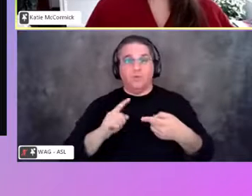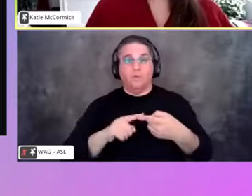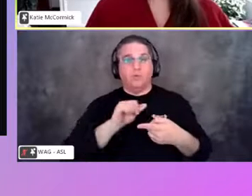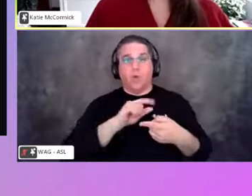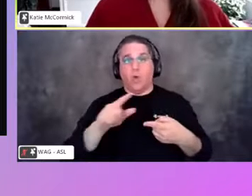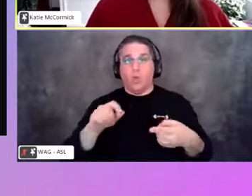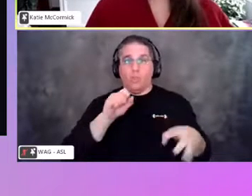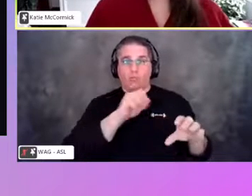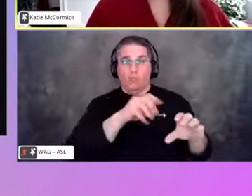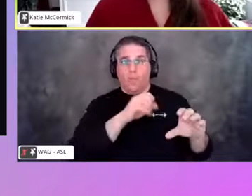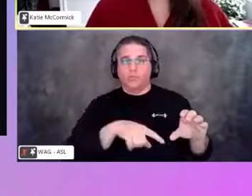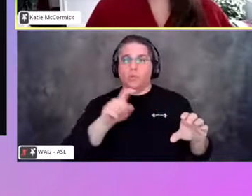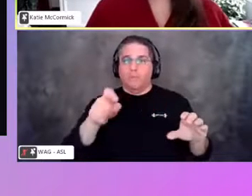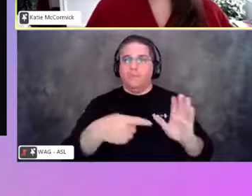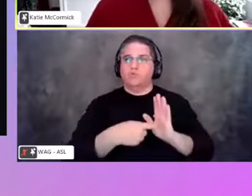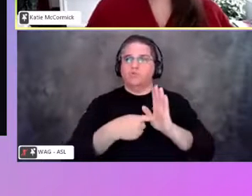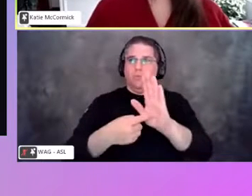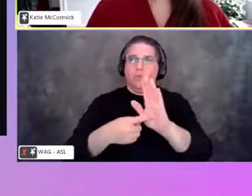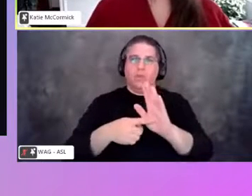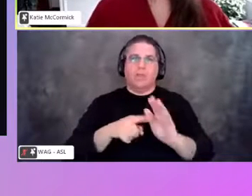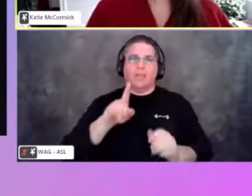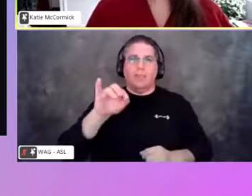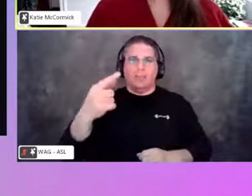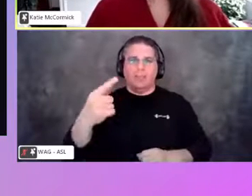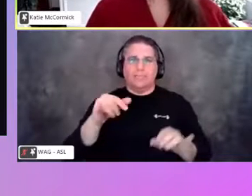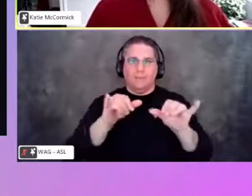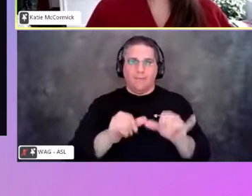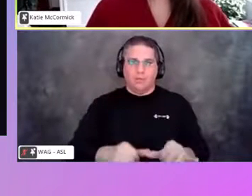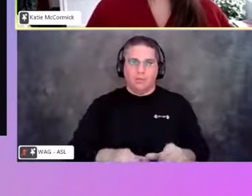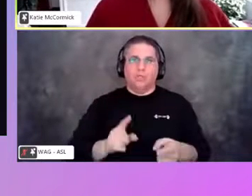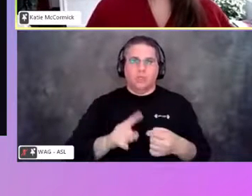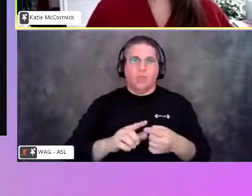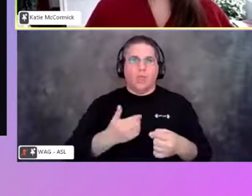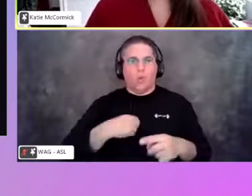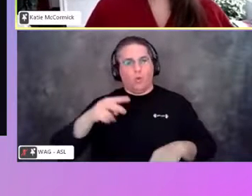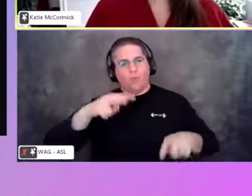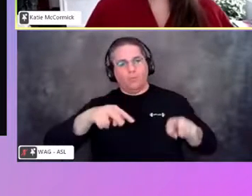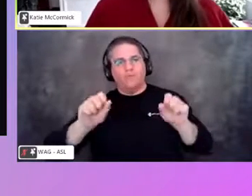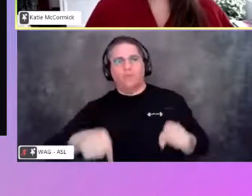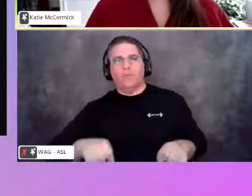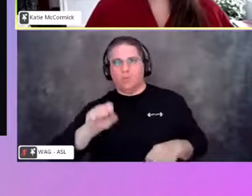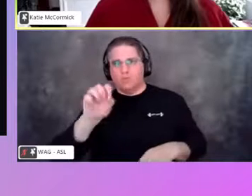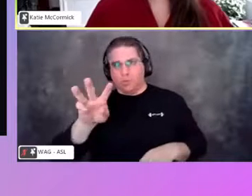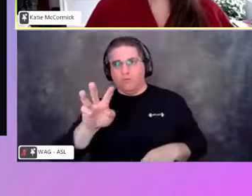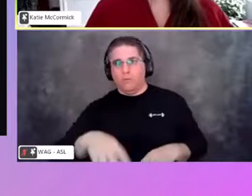[Kendall Gassner] And measured we pick four requirements first all the positor tries